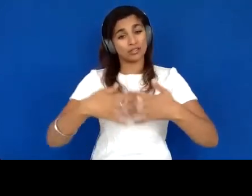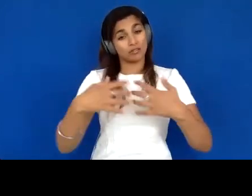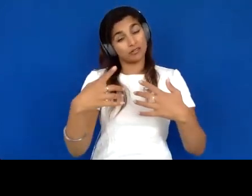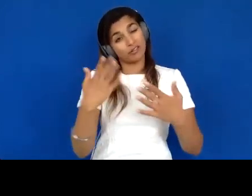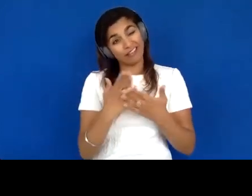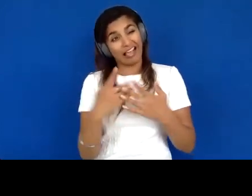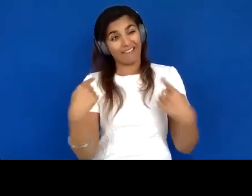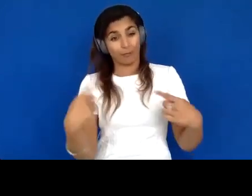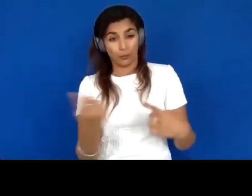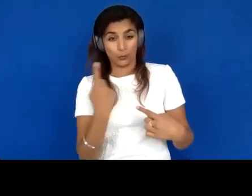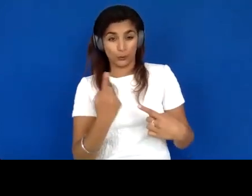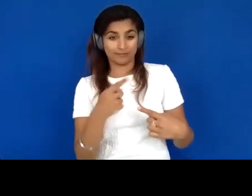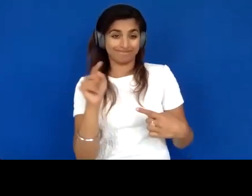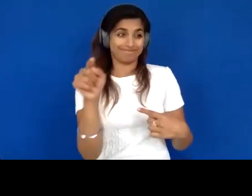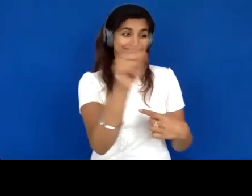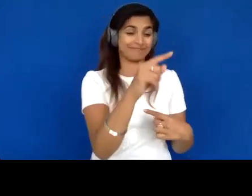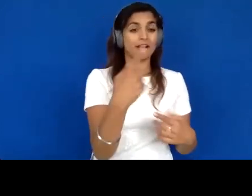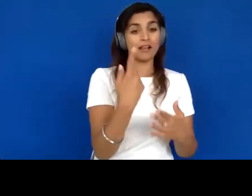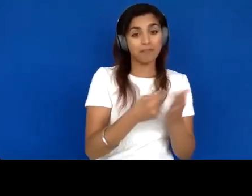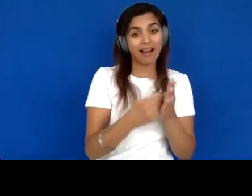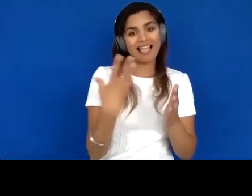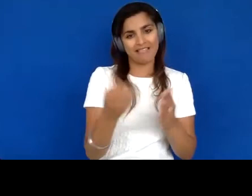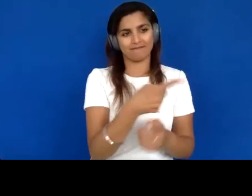individuals with money and access to cutting-edge technology such as